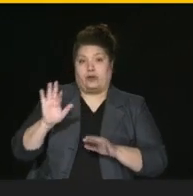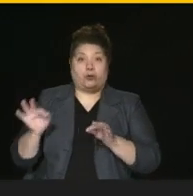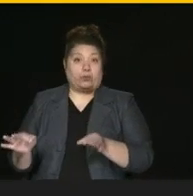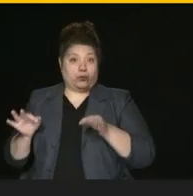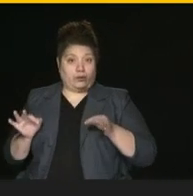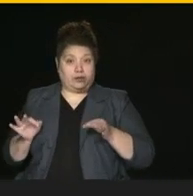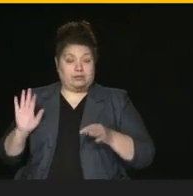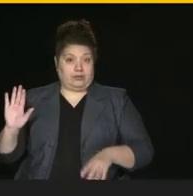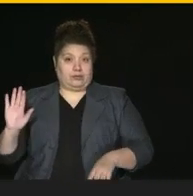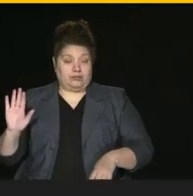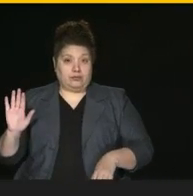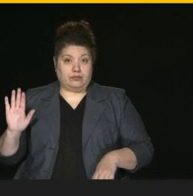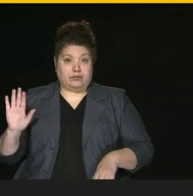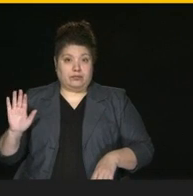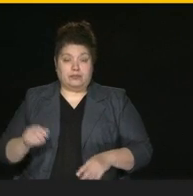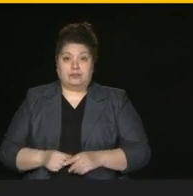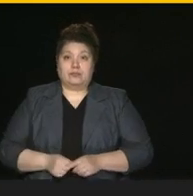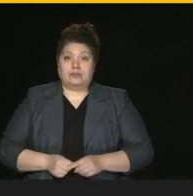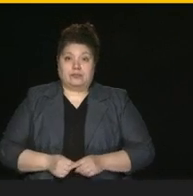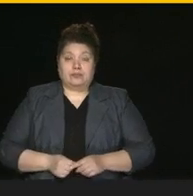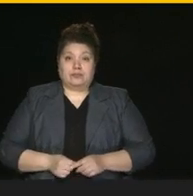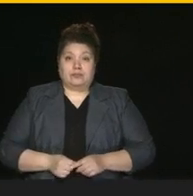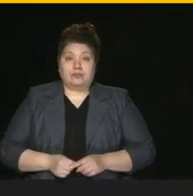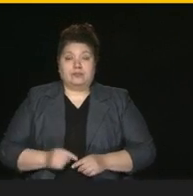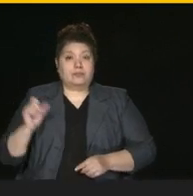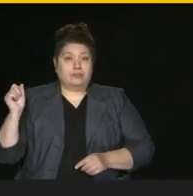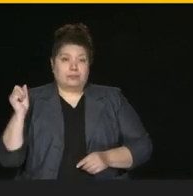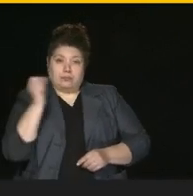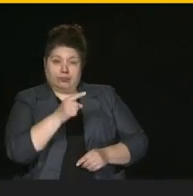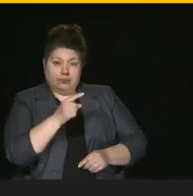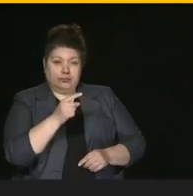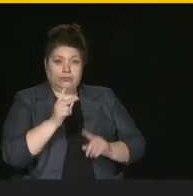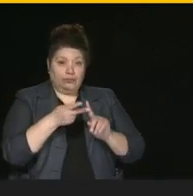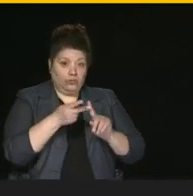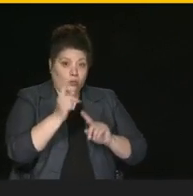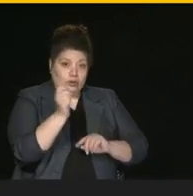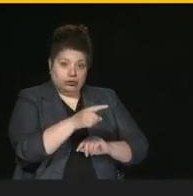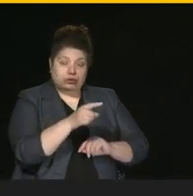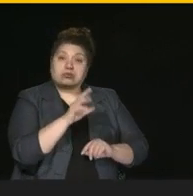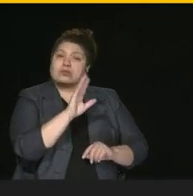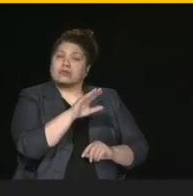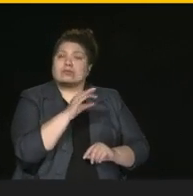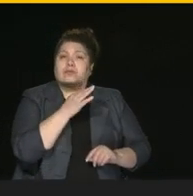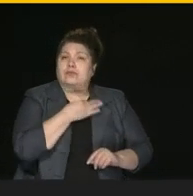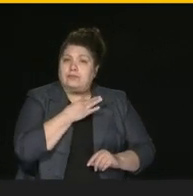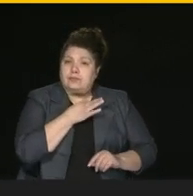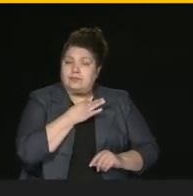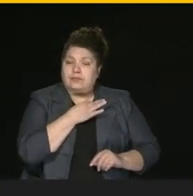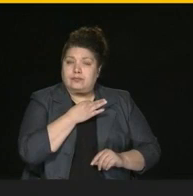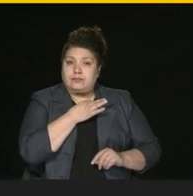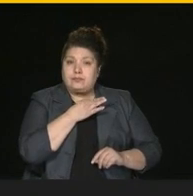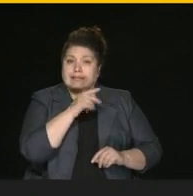AND TERRITORIES.